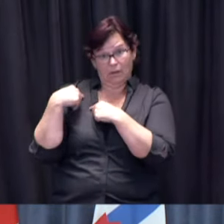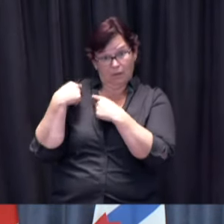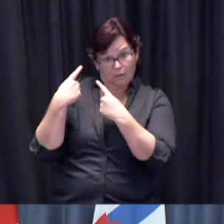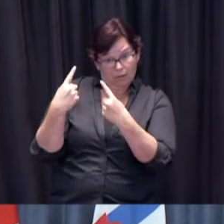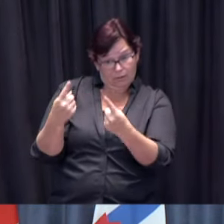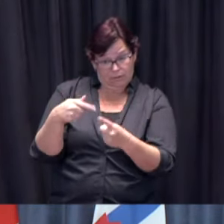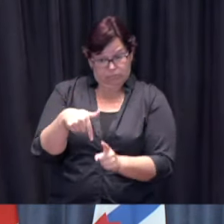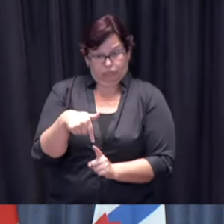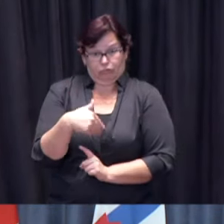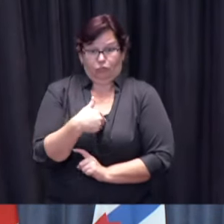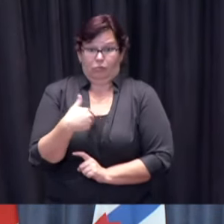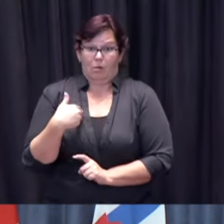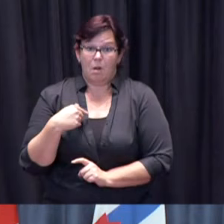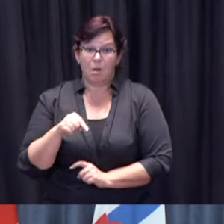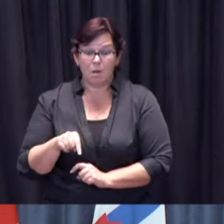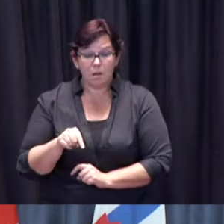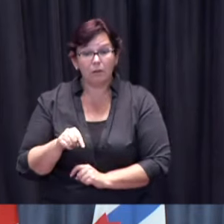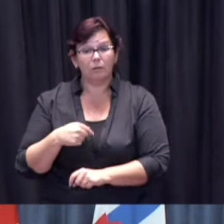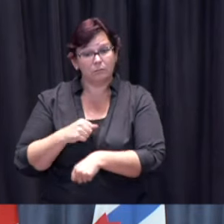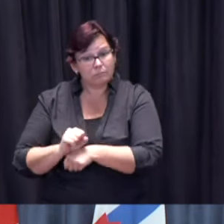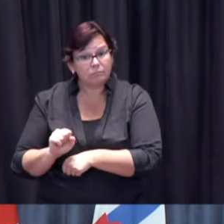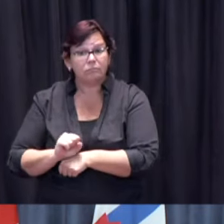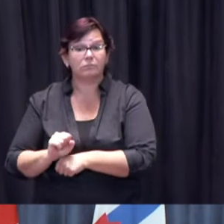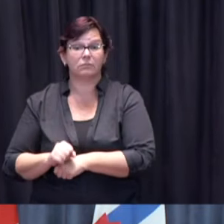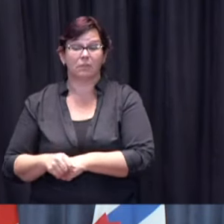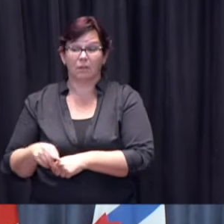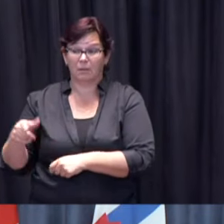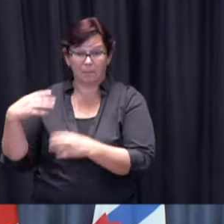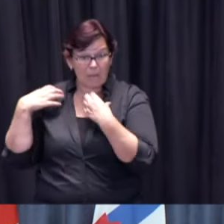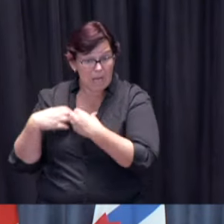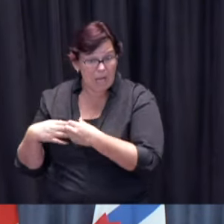and Councilor Cressy has described it. We have been preparing for recovery we